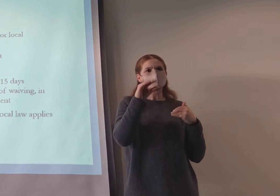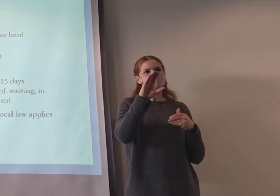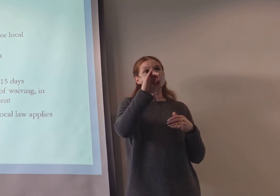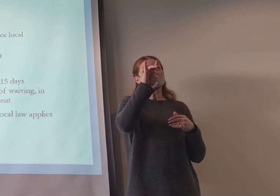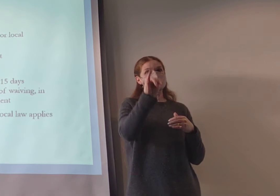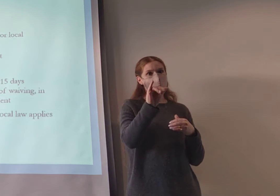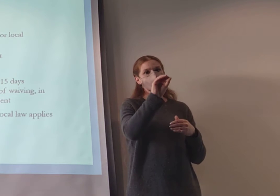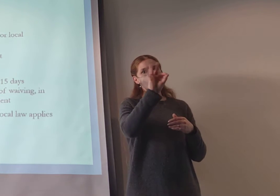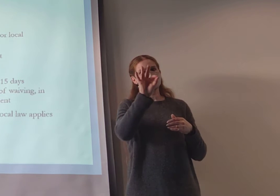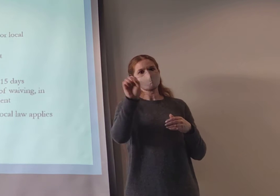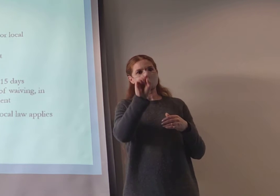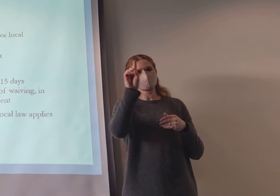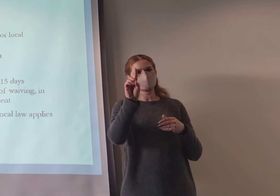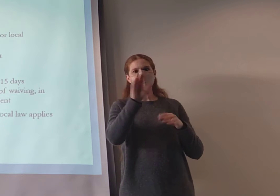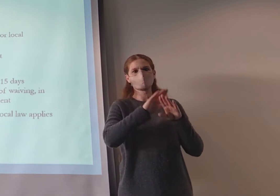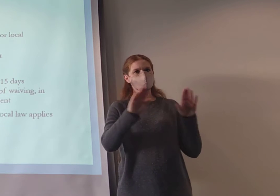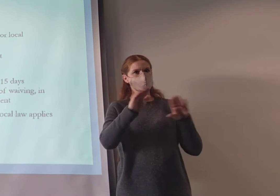that in a minute.